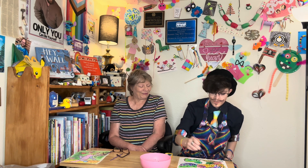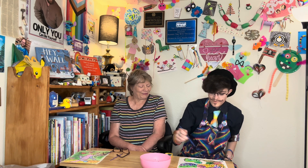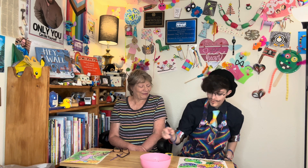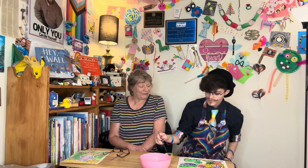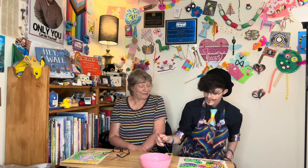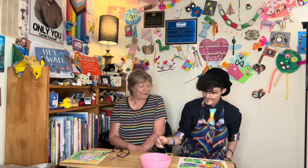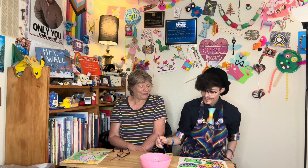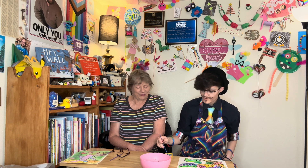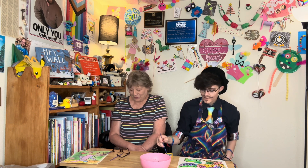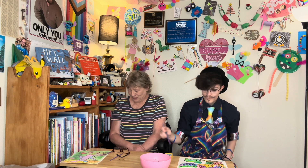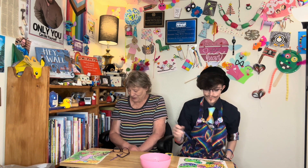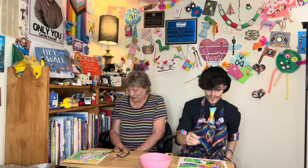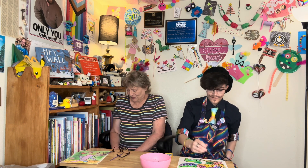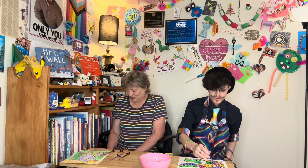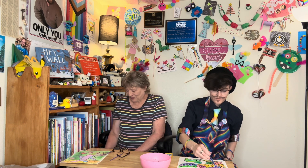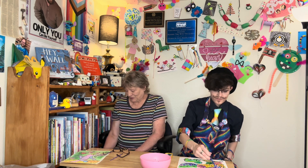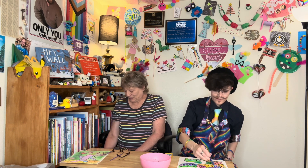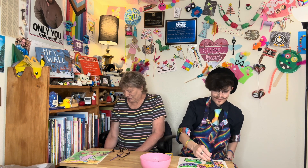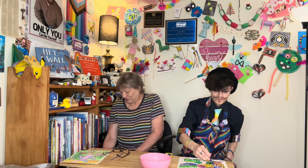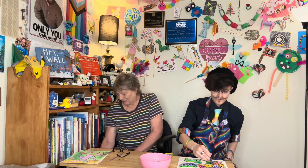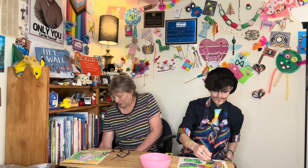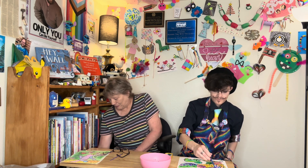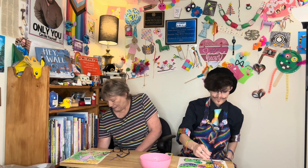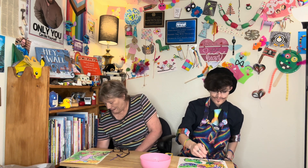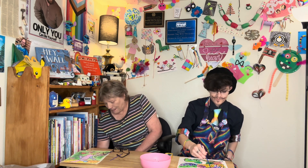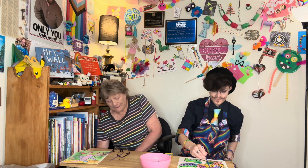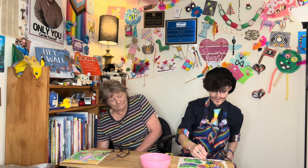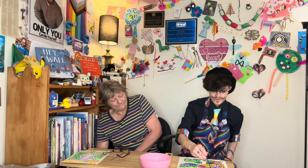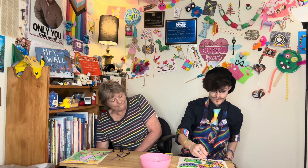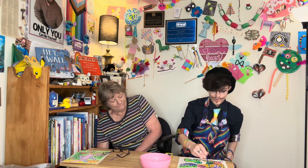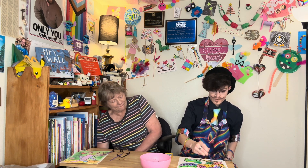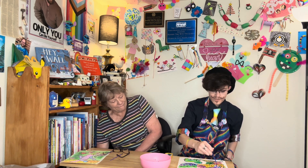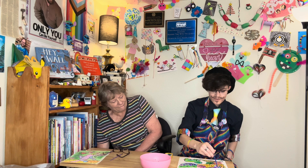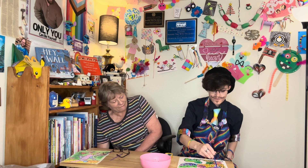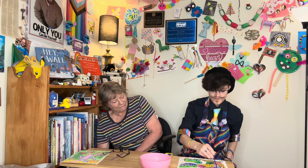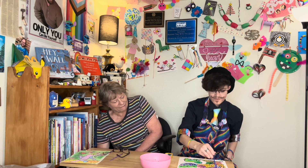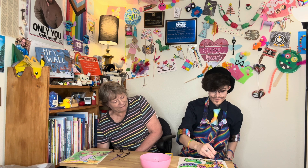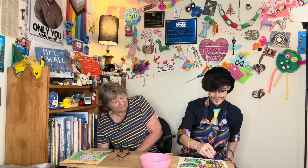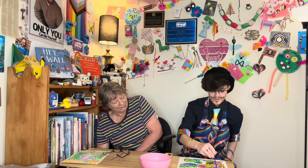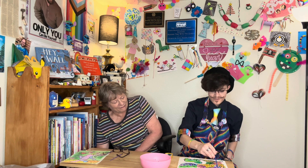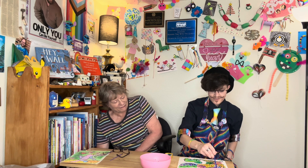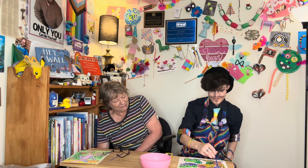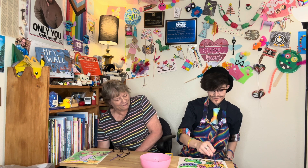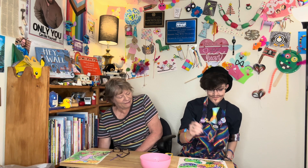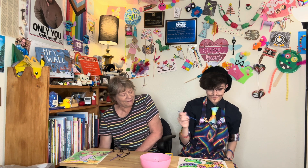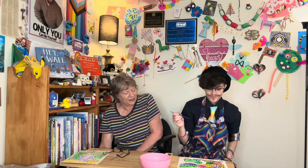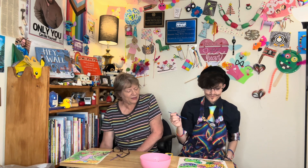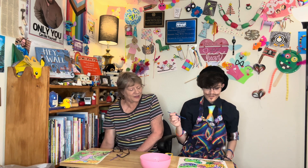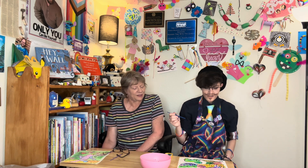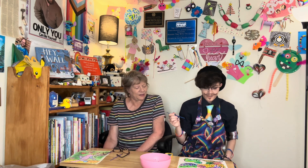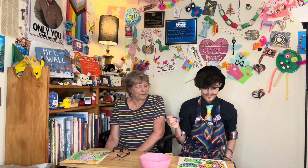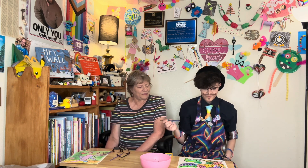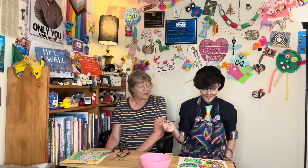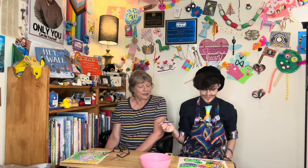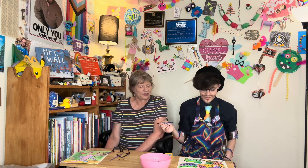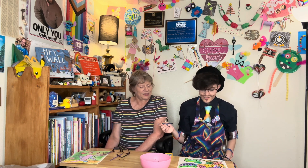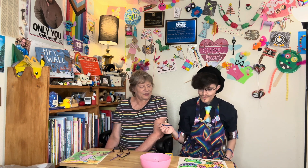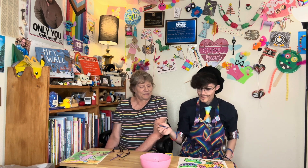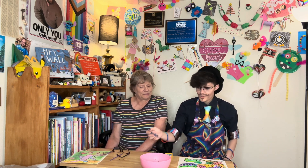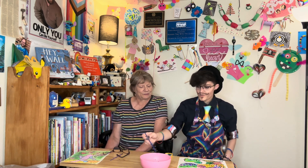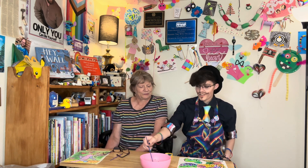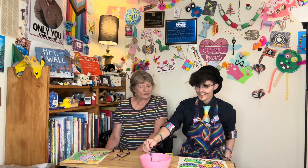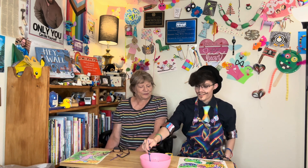Leave that solid actually, 'cause that'll be fun. Polka dots. BARB: Excellent. KAI: All right! I think that's pretty much it!